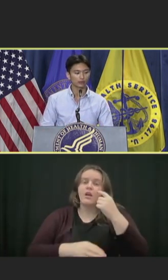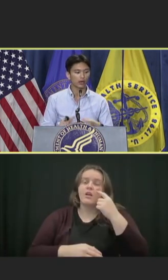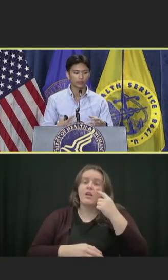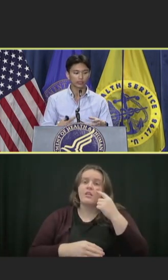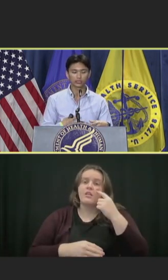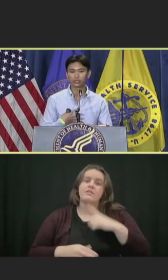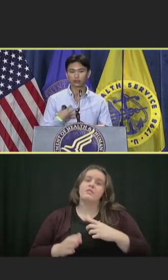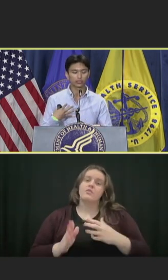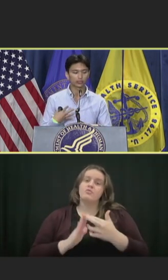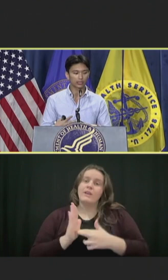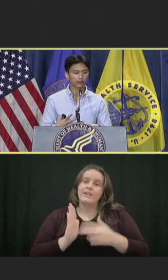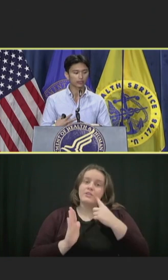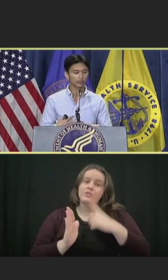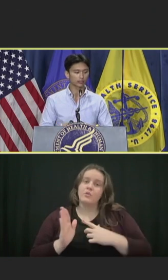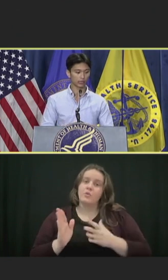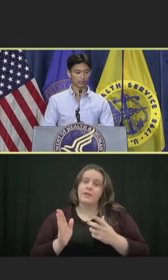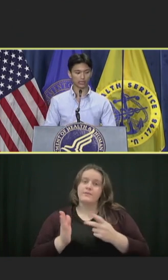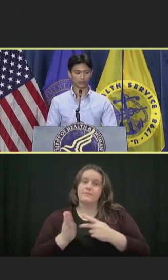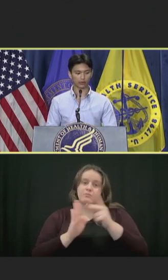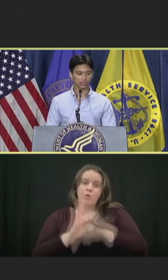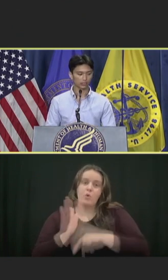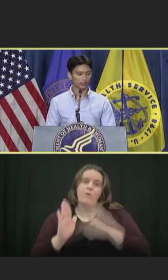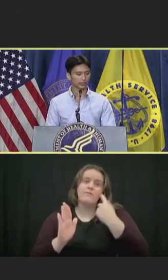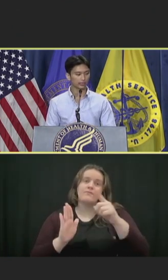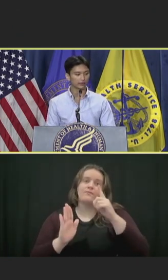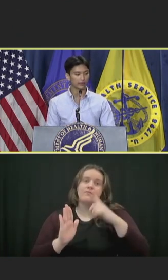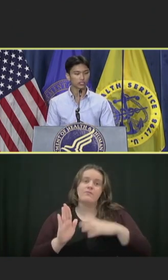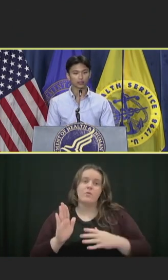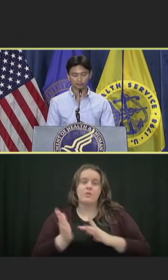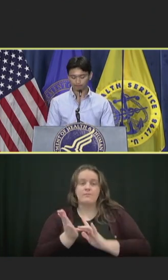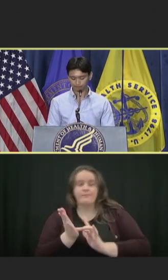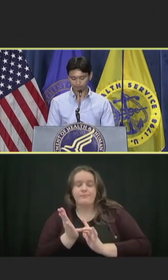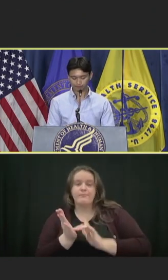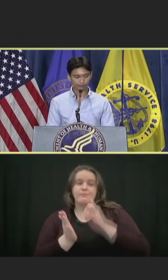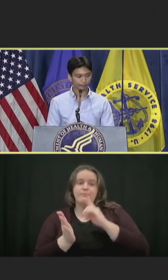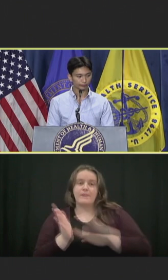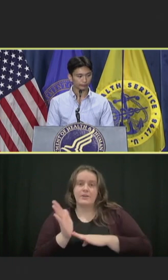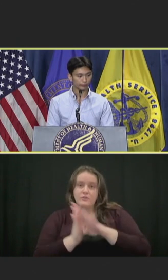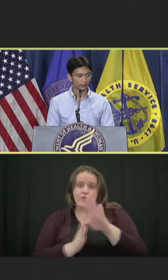helping to increase clarity, collaboration, and innovation.